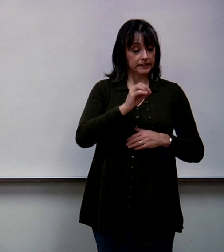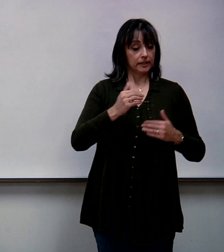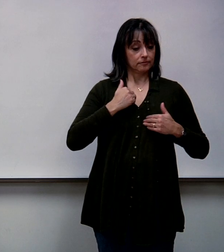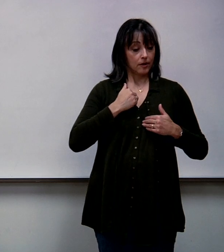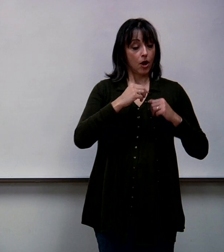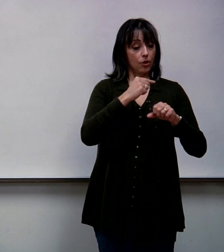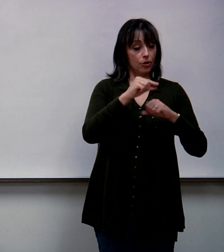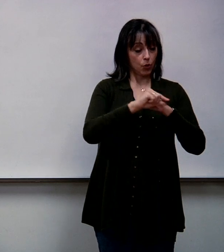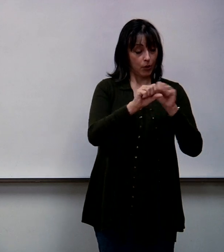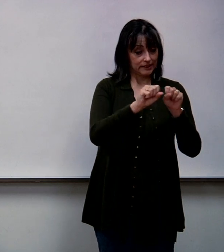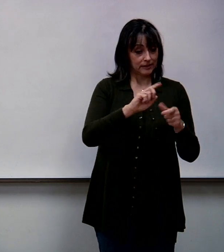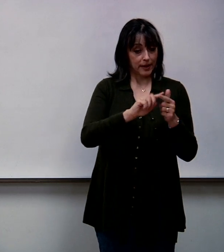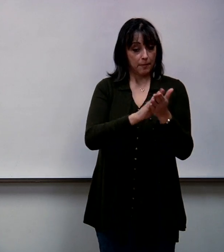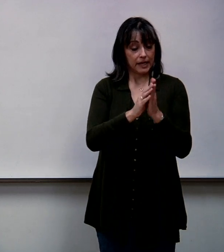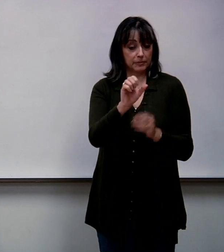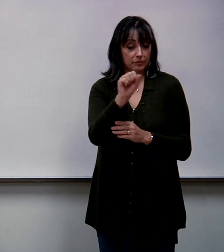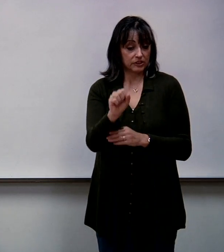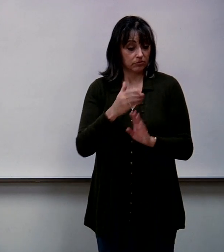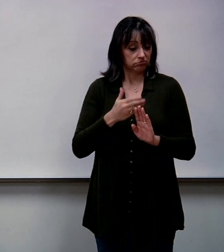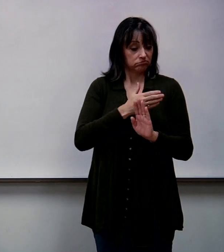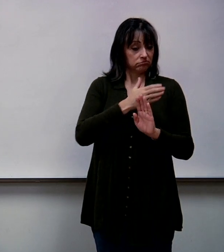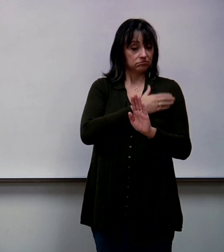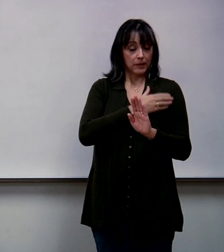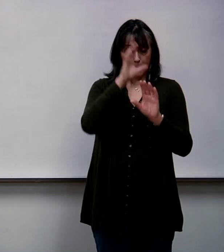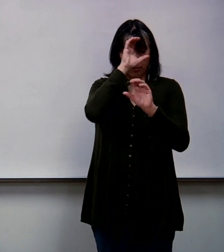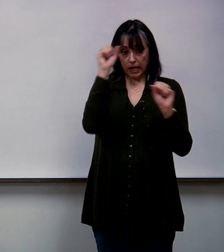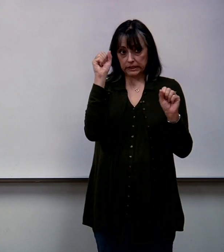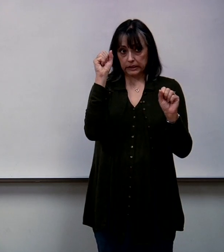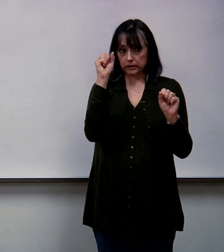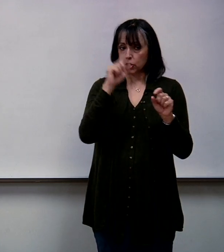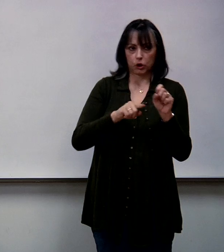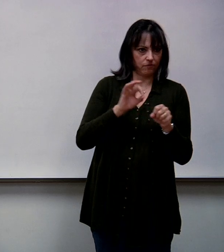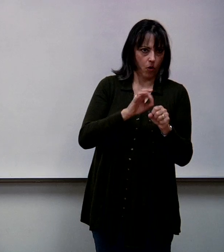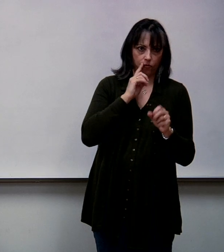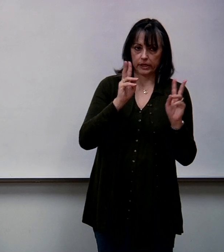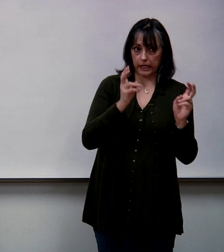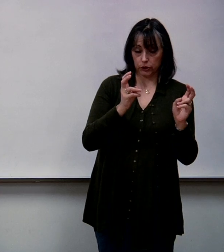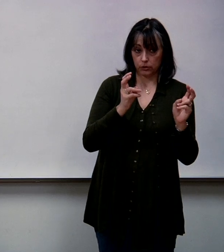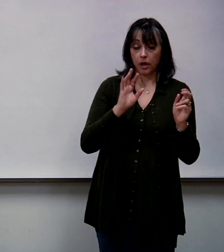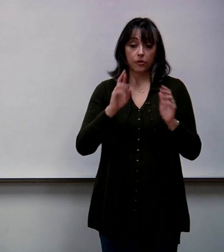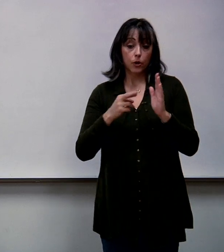that time, did not actually have a vote in that issue. So their role was to bring it to the Student Government